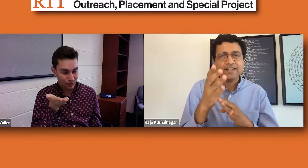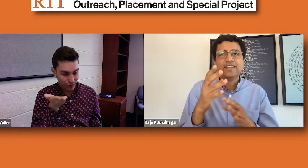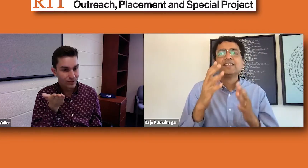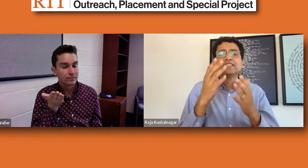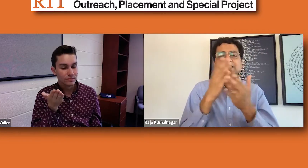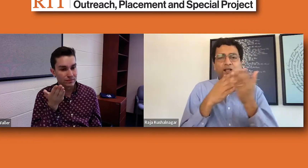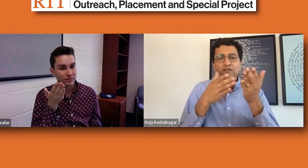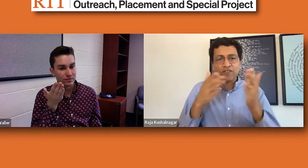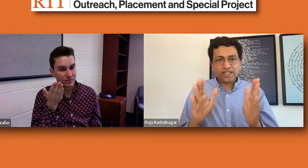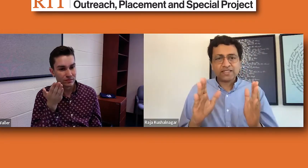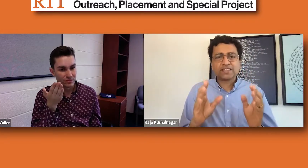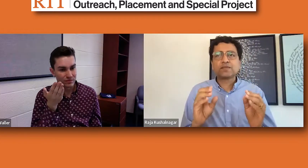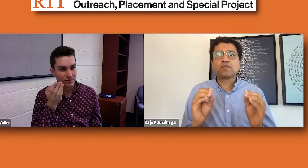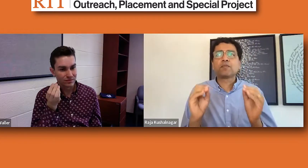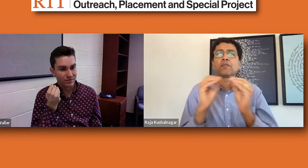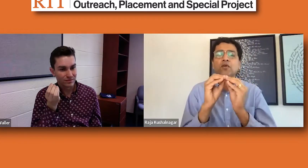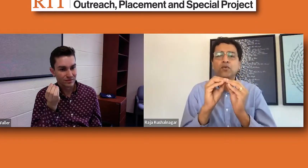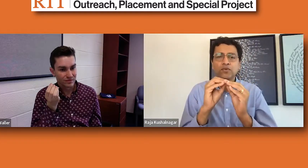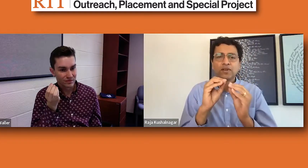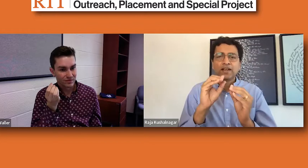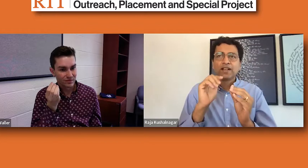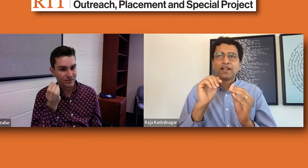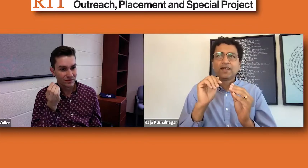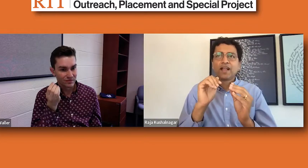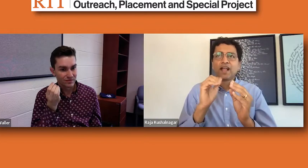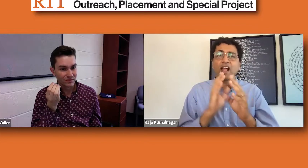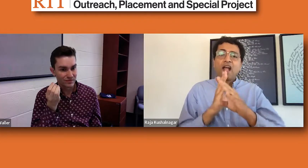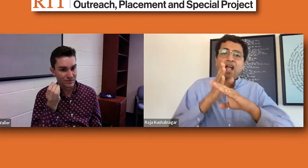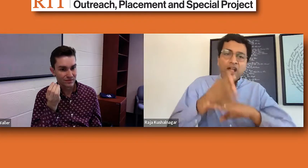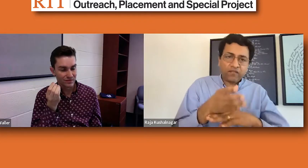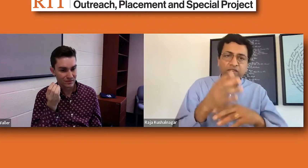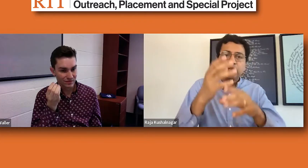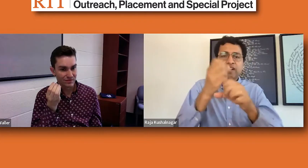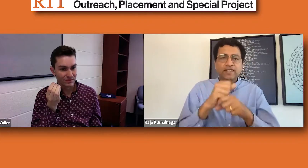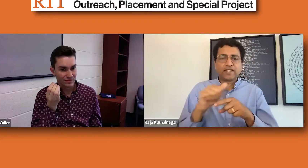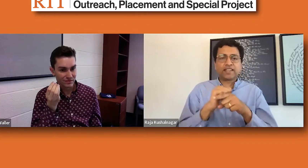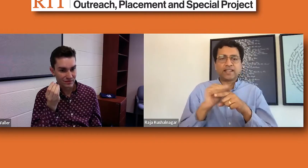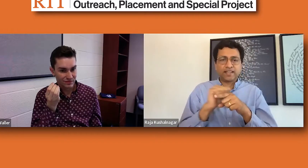necessary training first, obviously within a particular field,